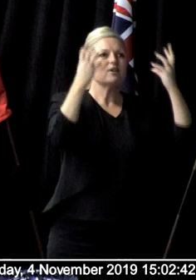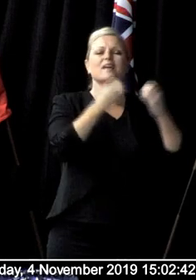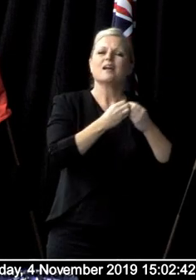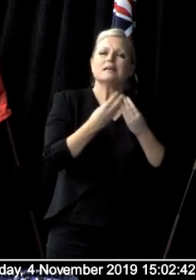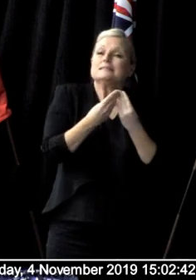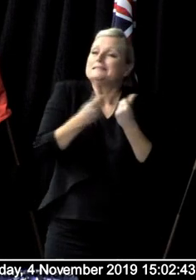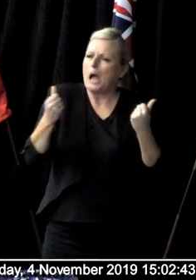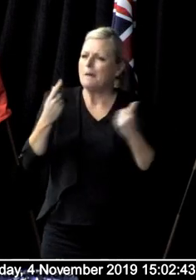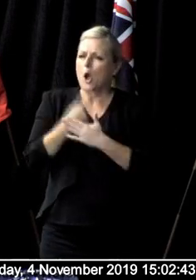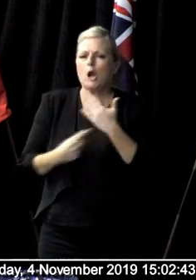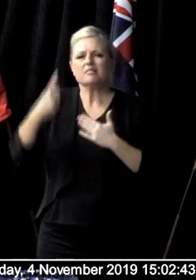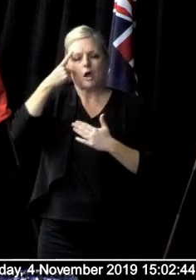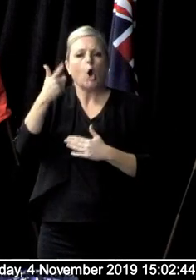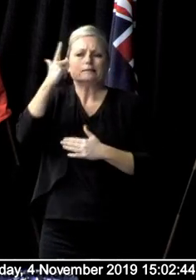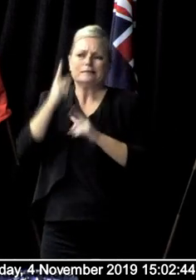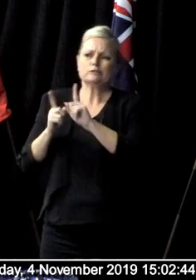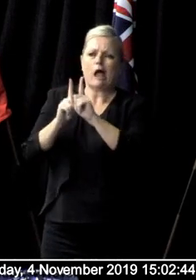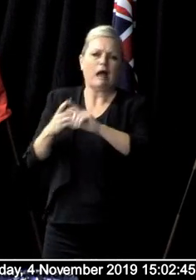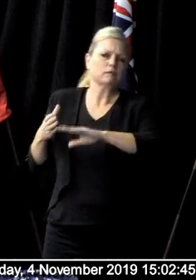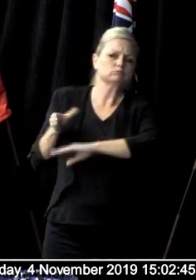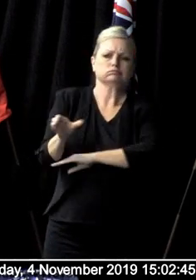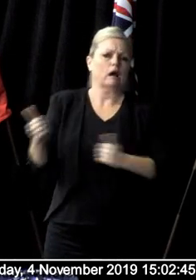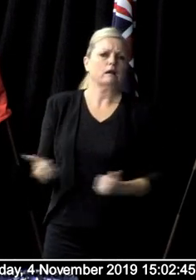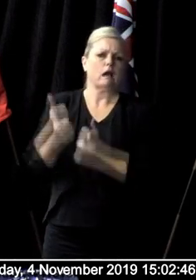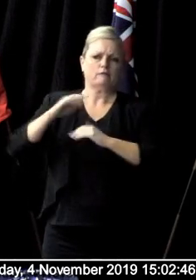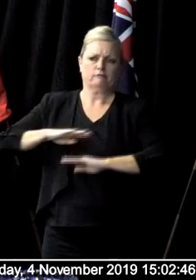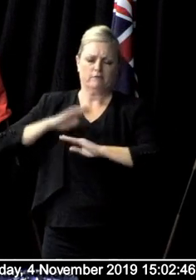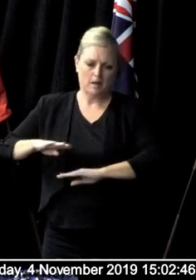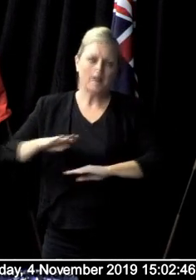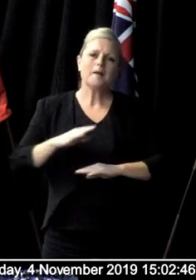but have seen resourcing of school teams to come together and have time